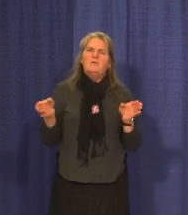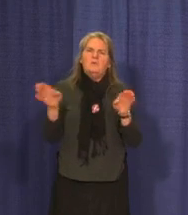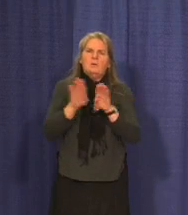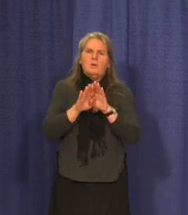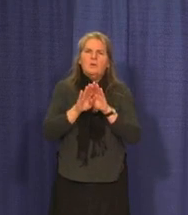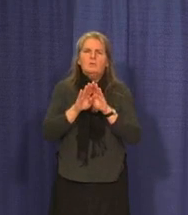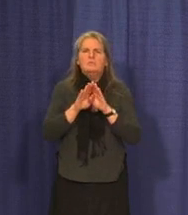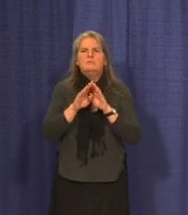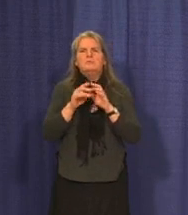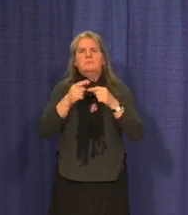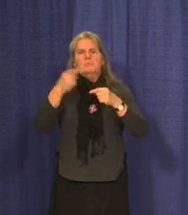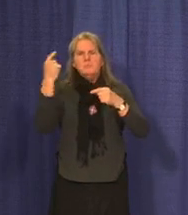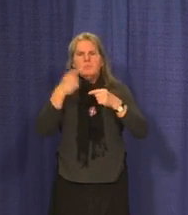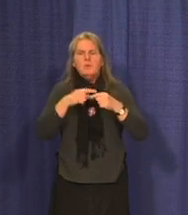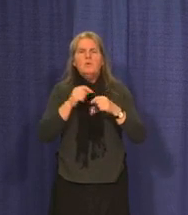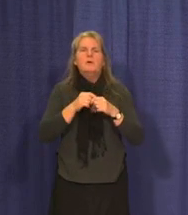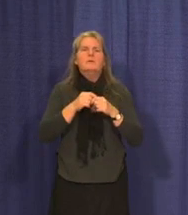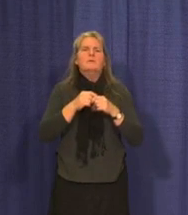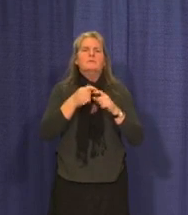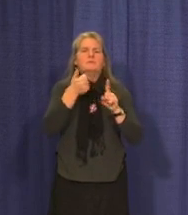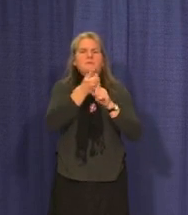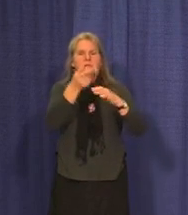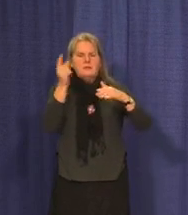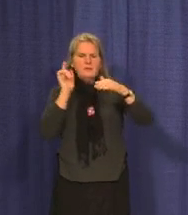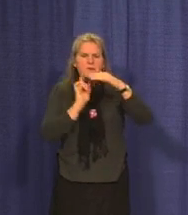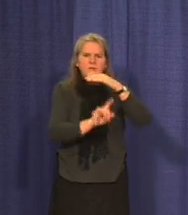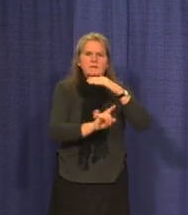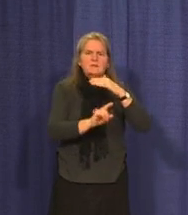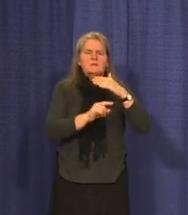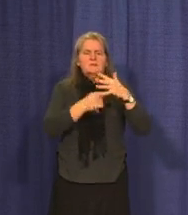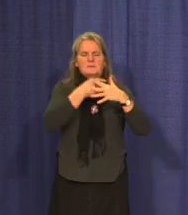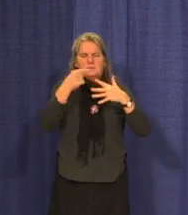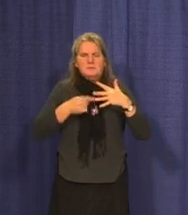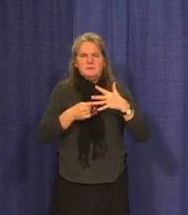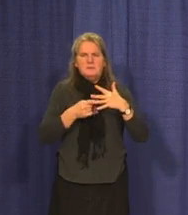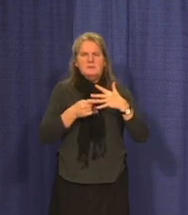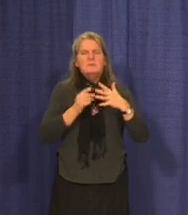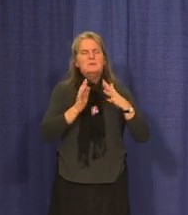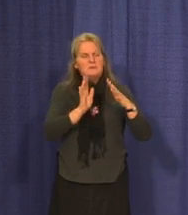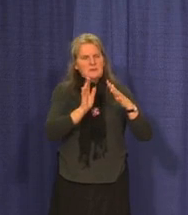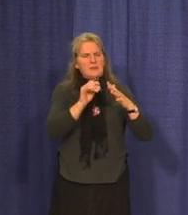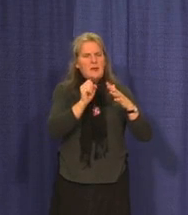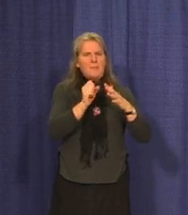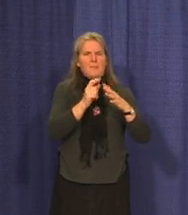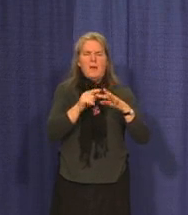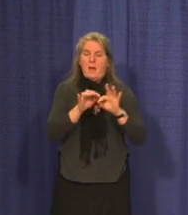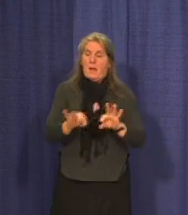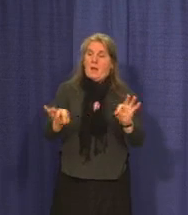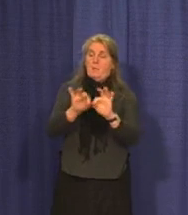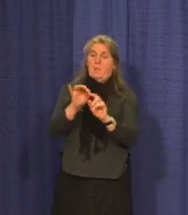with quarantine as I territory, quarantine requirements, whether more open or more closed, that